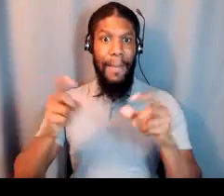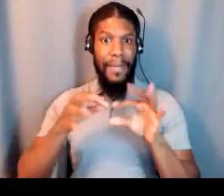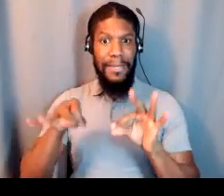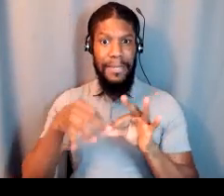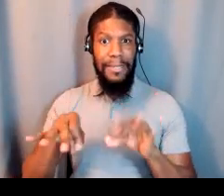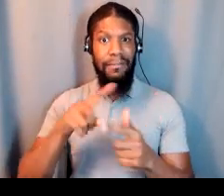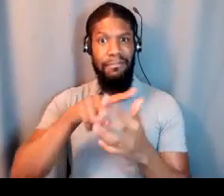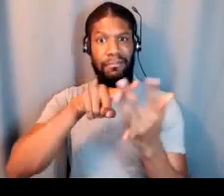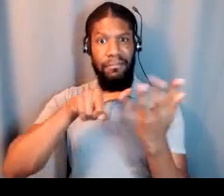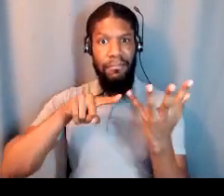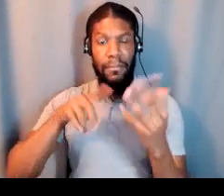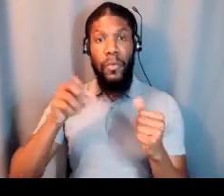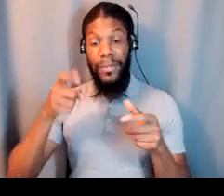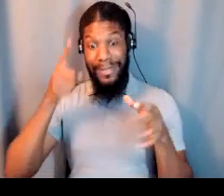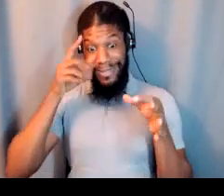And once you make that choice, trying to stick with it,